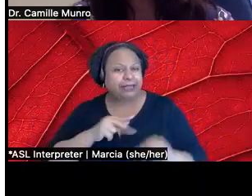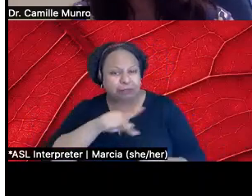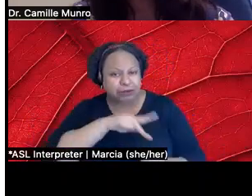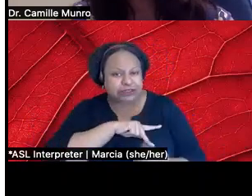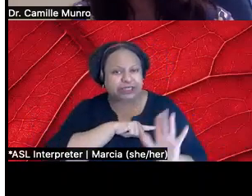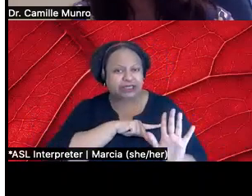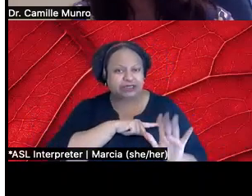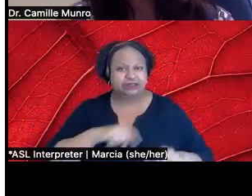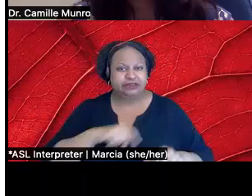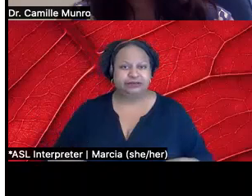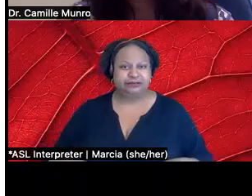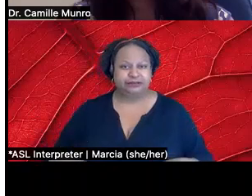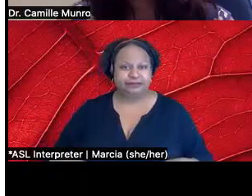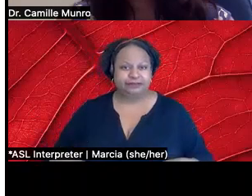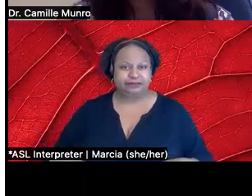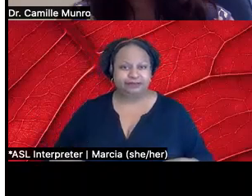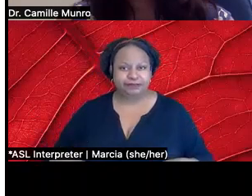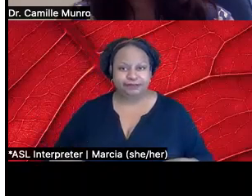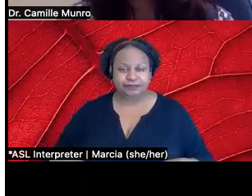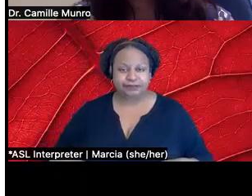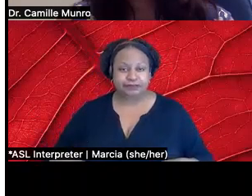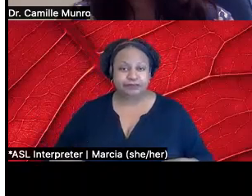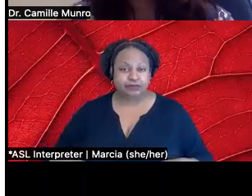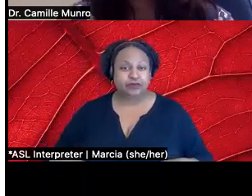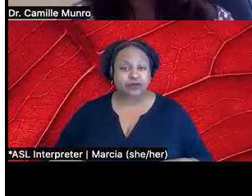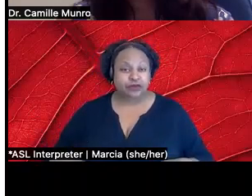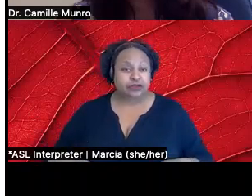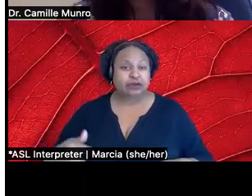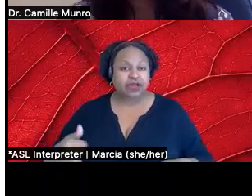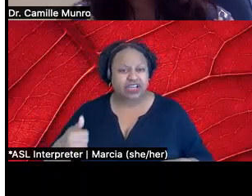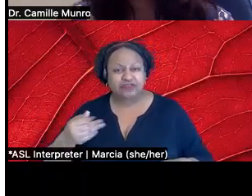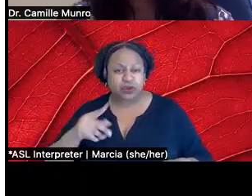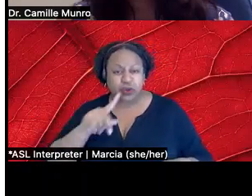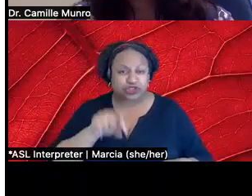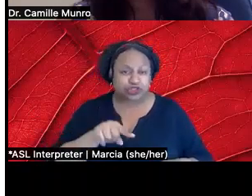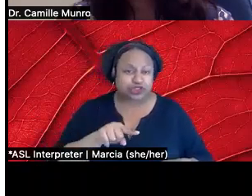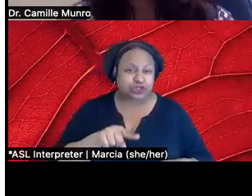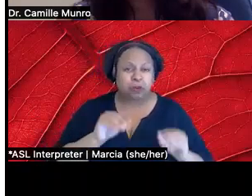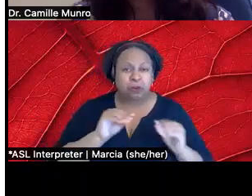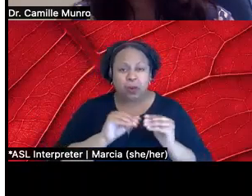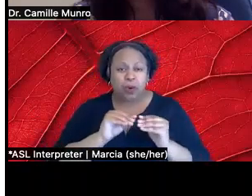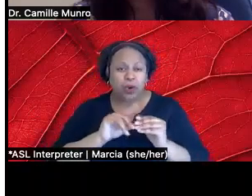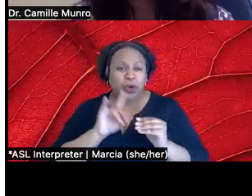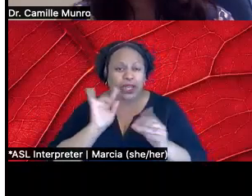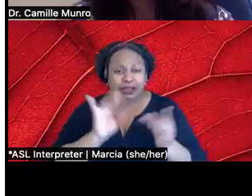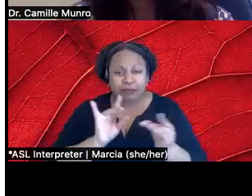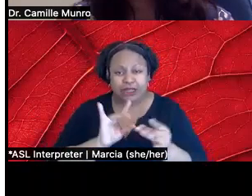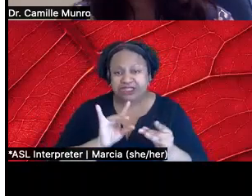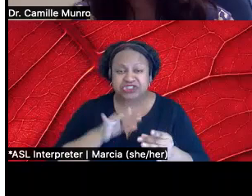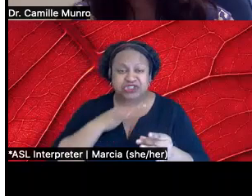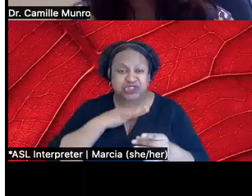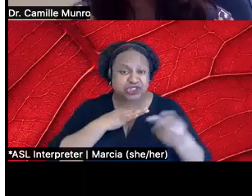So some questions in there are perhaps more of a comment wondering if either of you have thoughts.